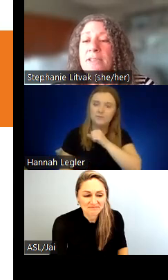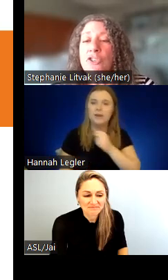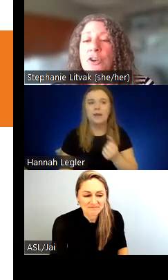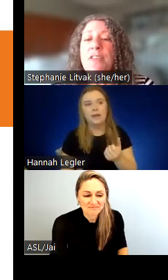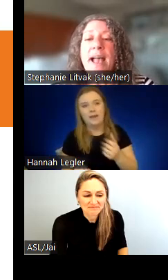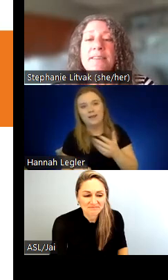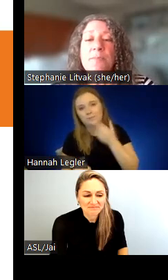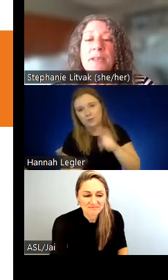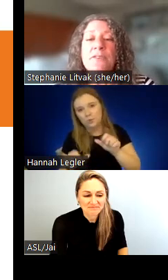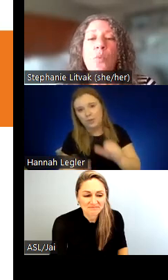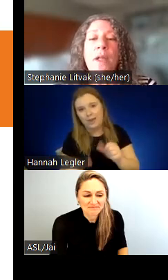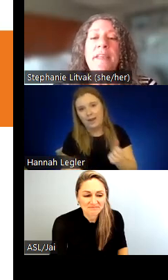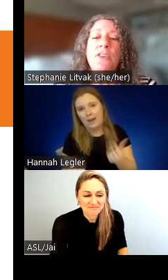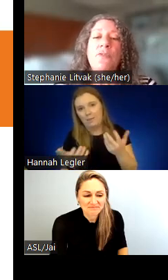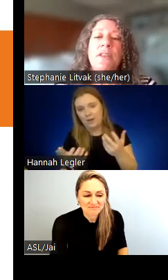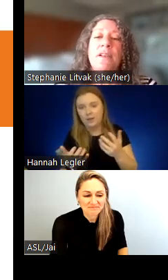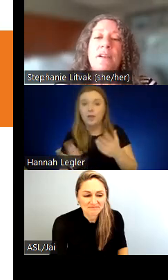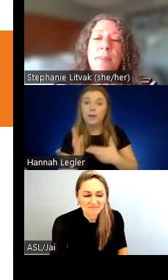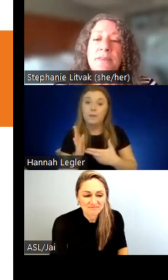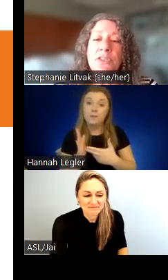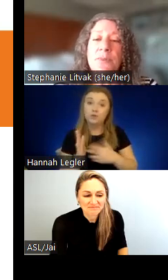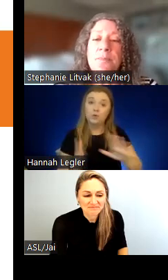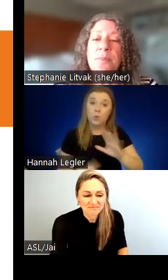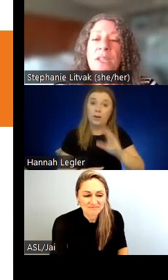Make sure the estimate is one that you can commit to.